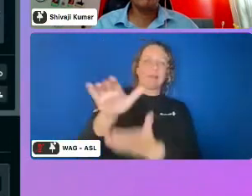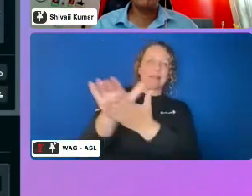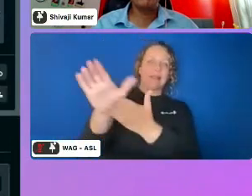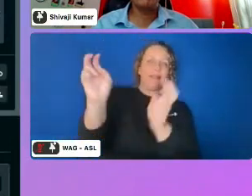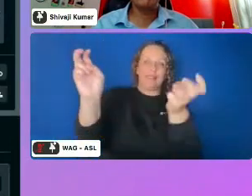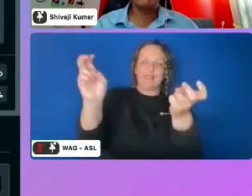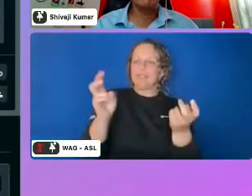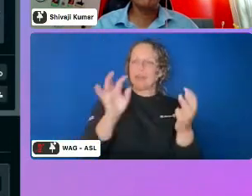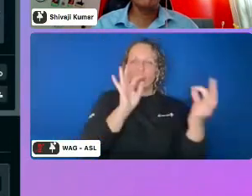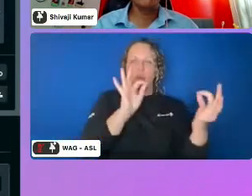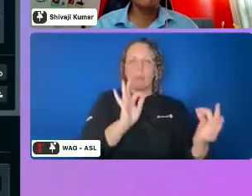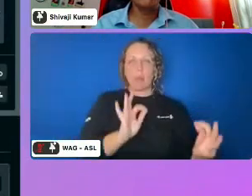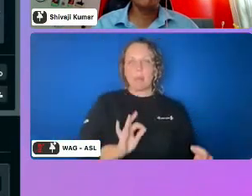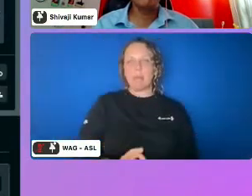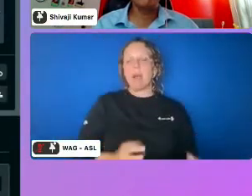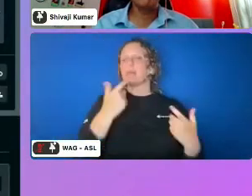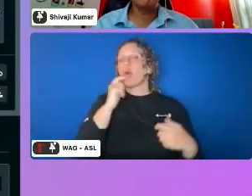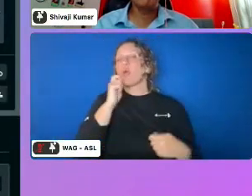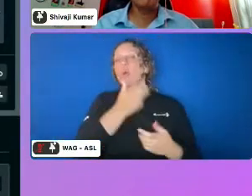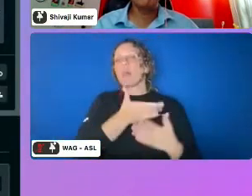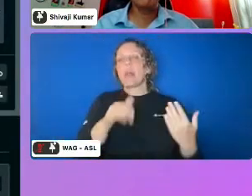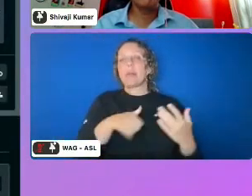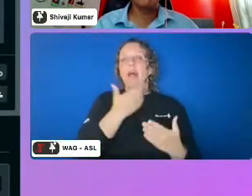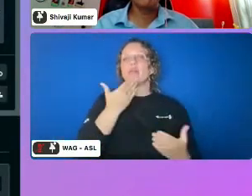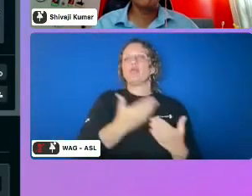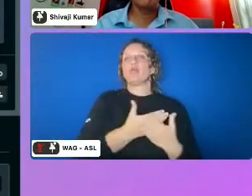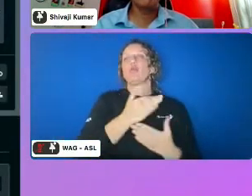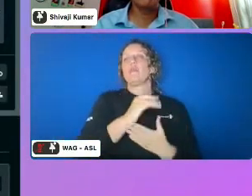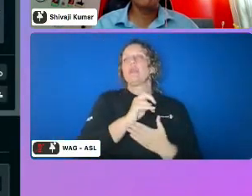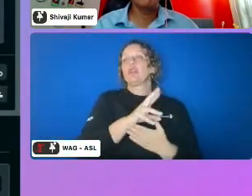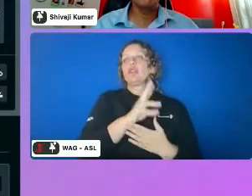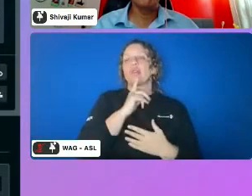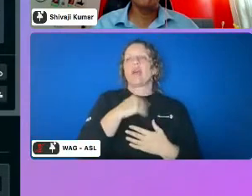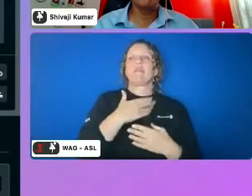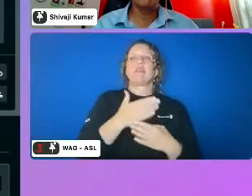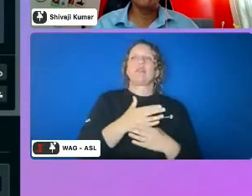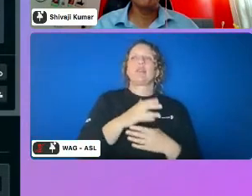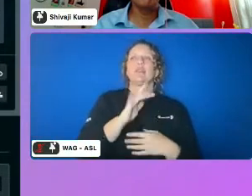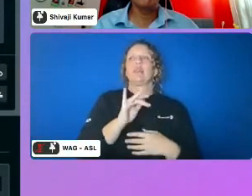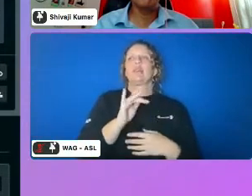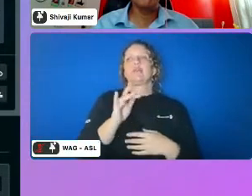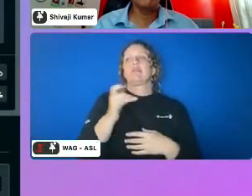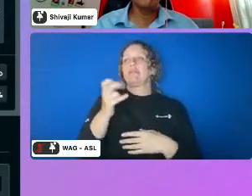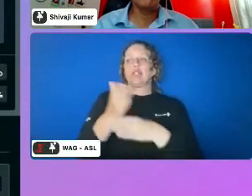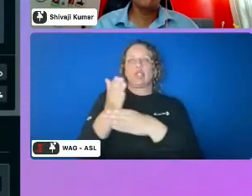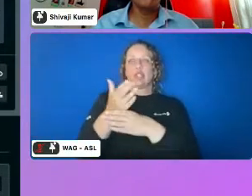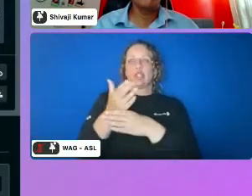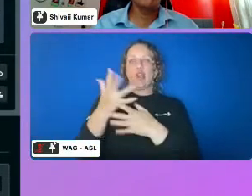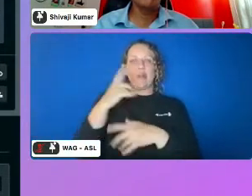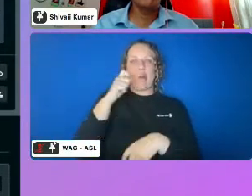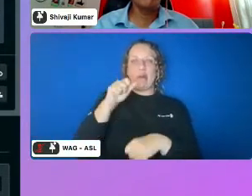So the cool thing about the new feature with the shared test report is I don't have to do anything now. I've already shared it with Shivaji and I can just say,